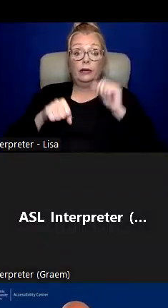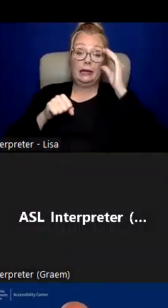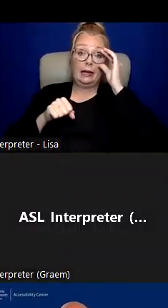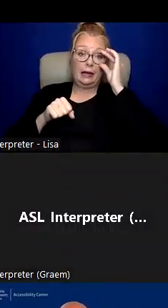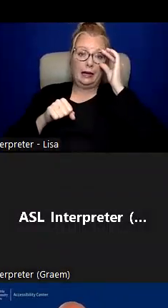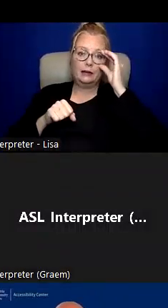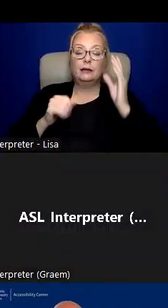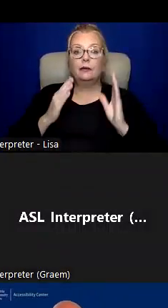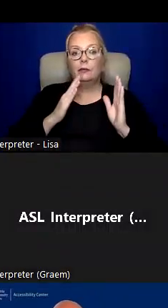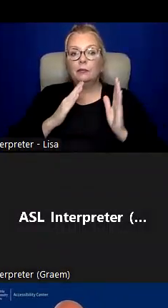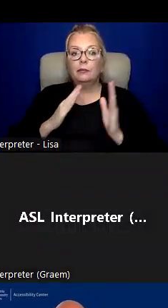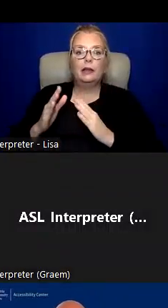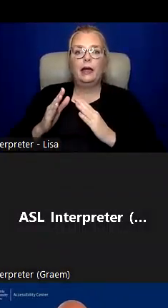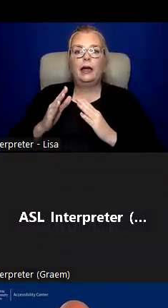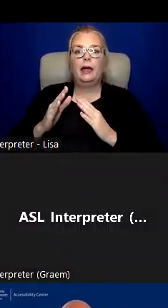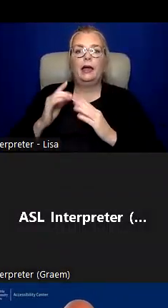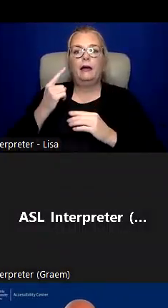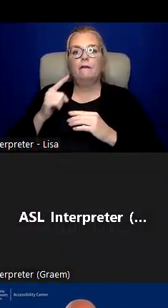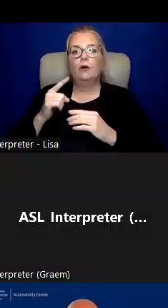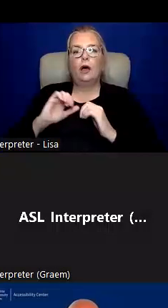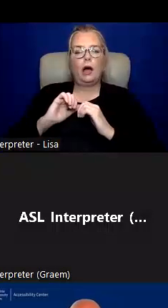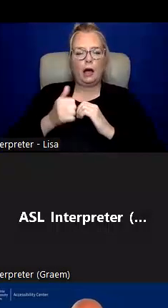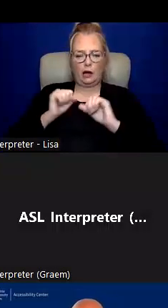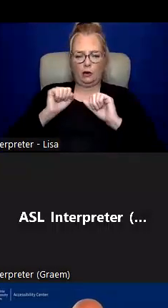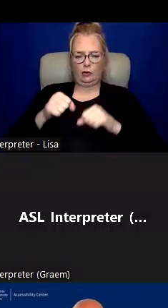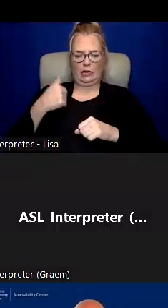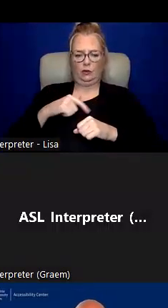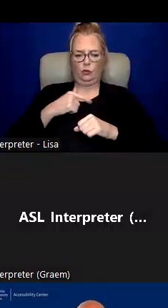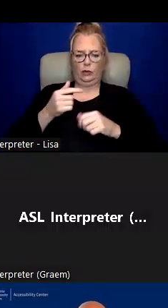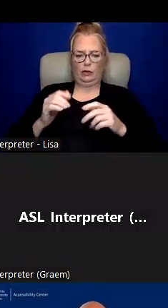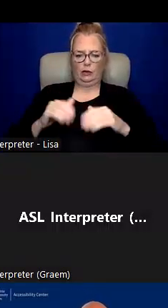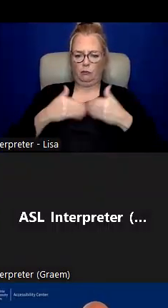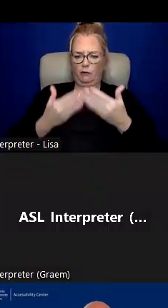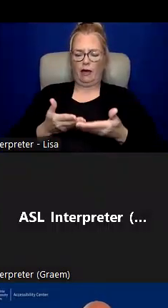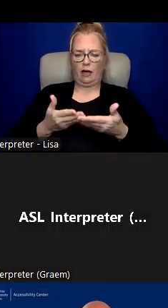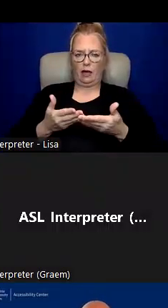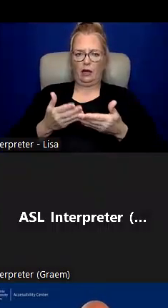how would we provide equally effective alternative access as a bridge?